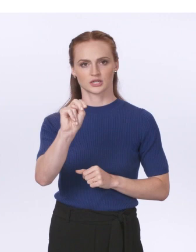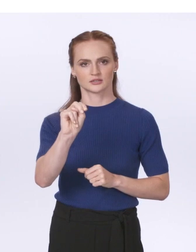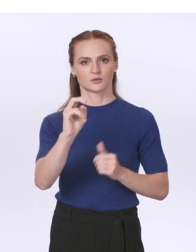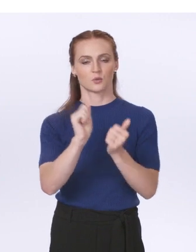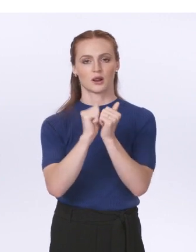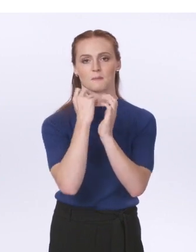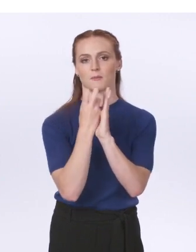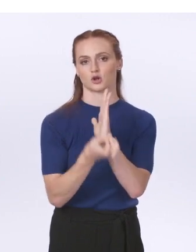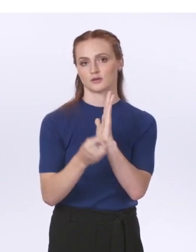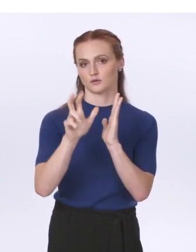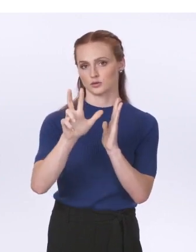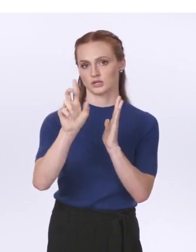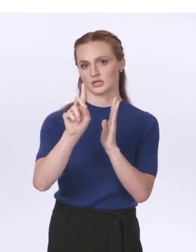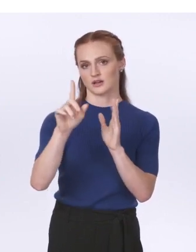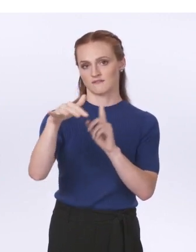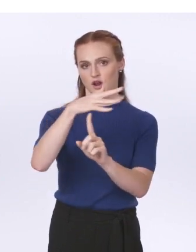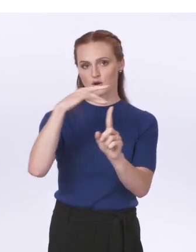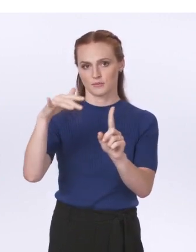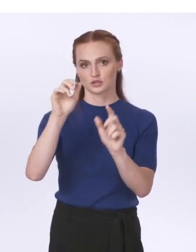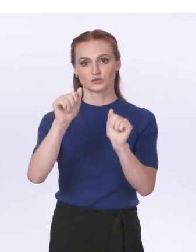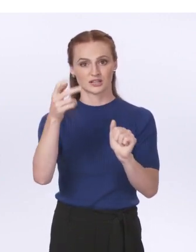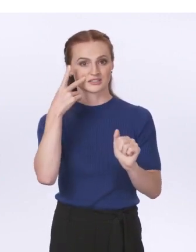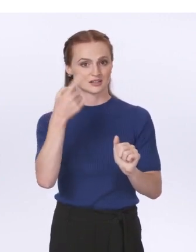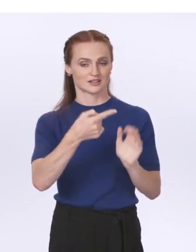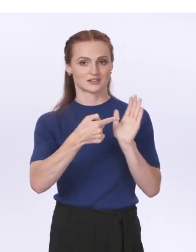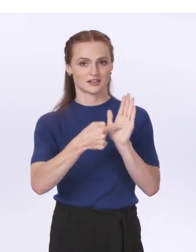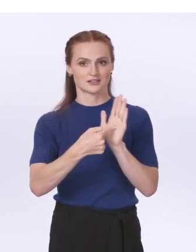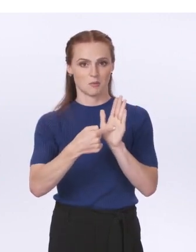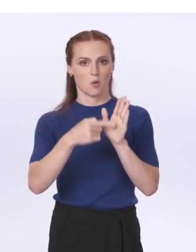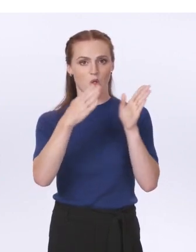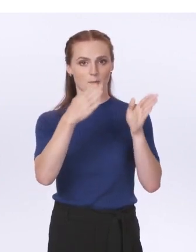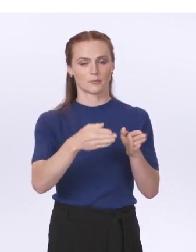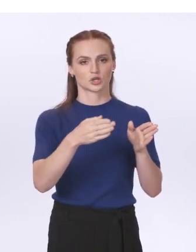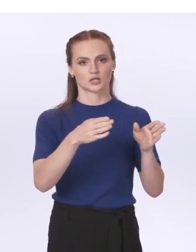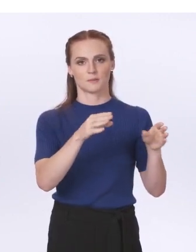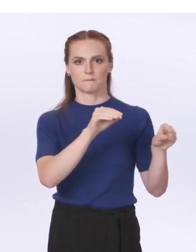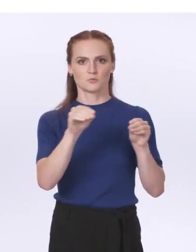as you can see from this example of a person moving seamlessly in a 3D museum.